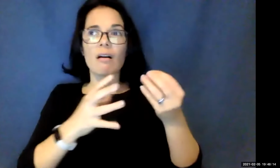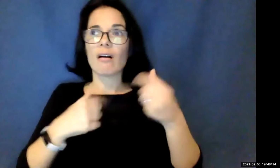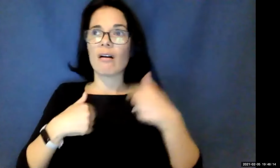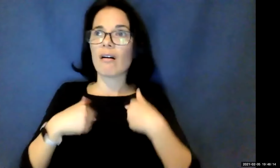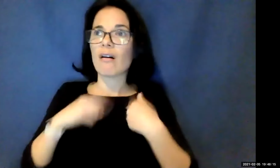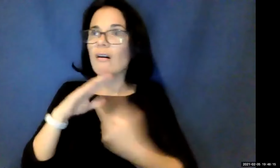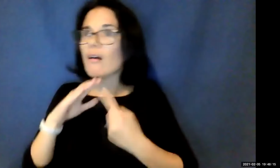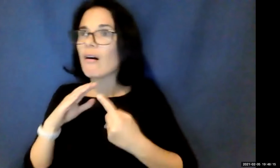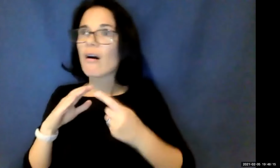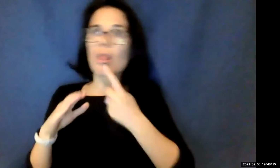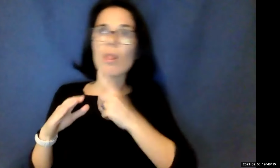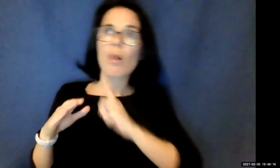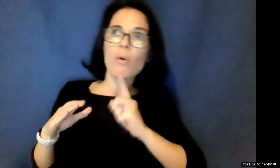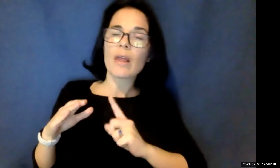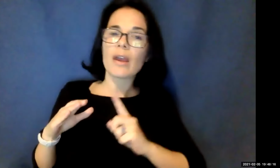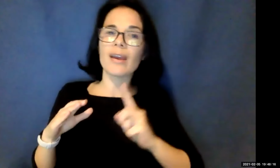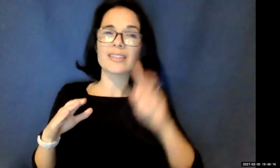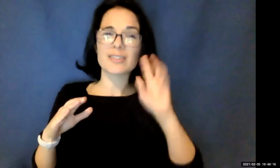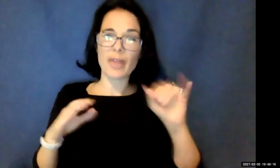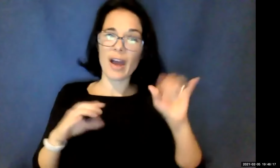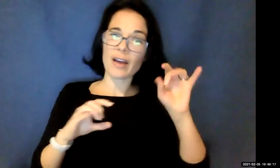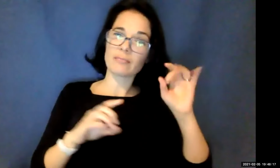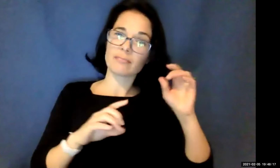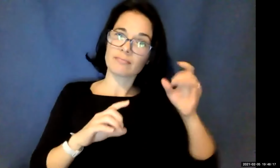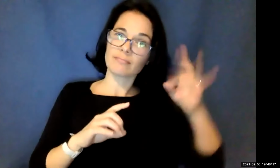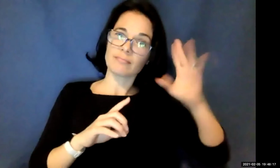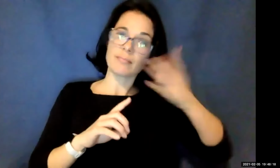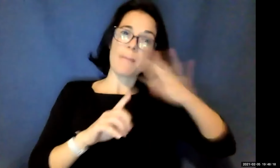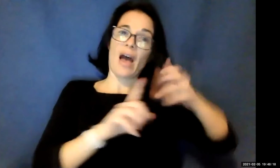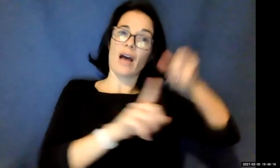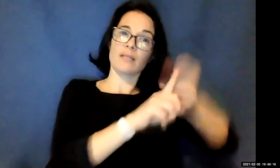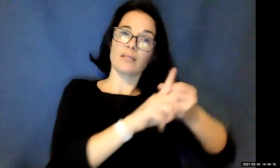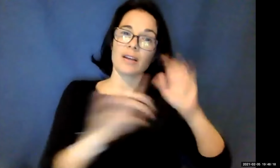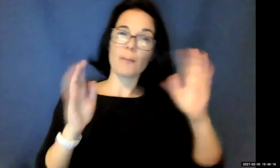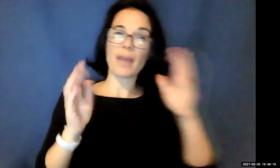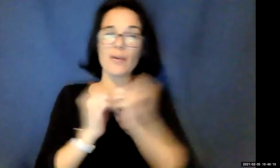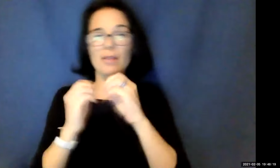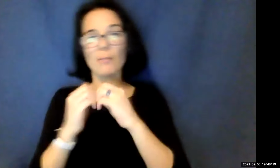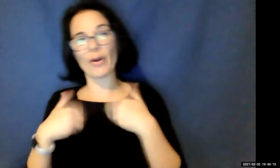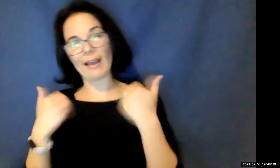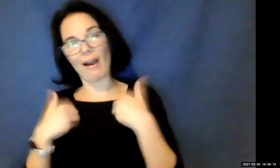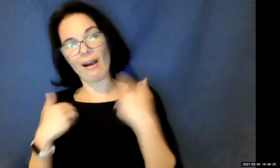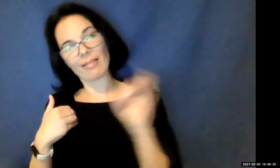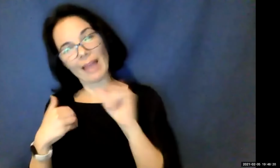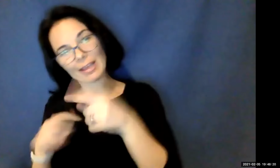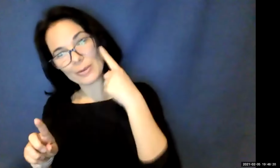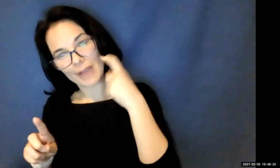young adults, who – not you necessarily, I’m obviously joking – but you know folks